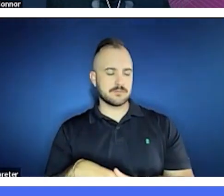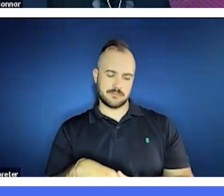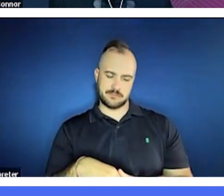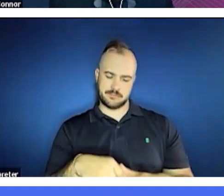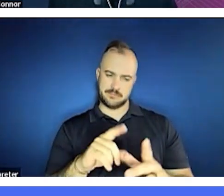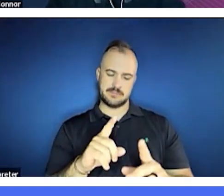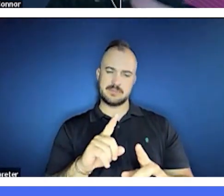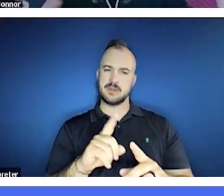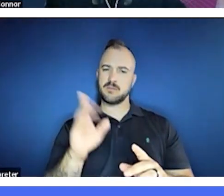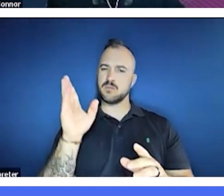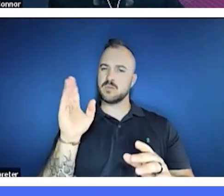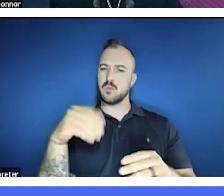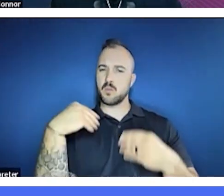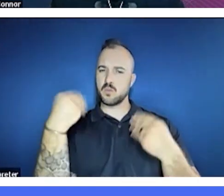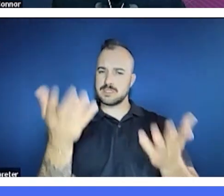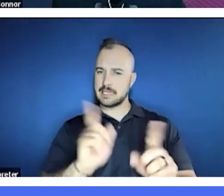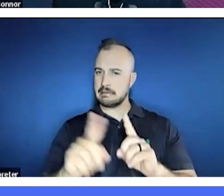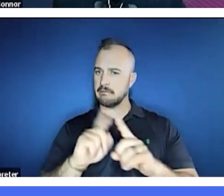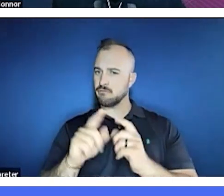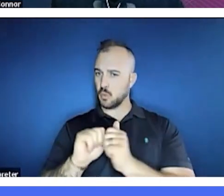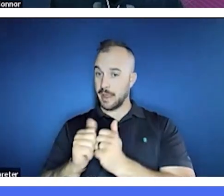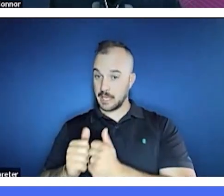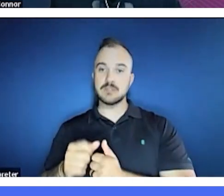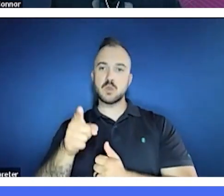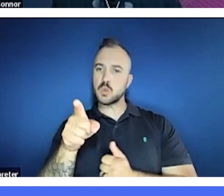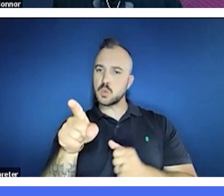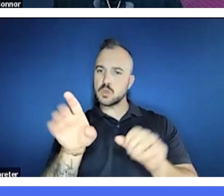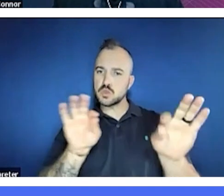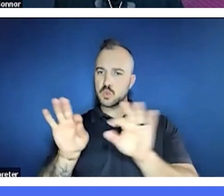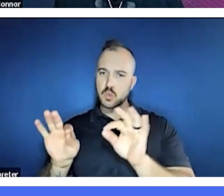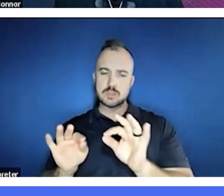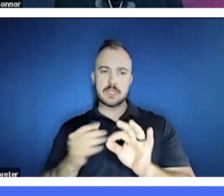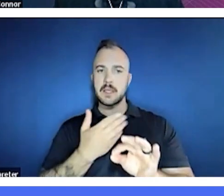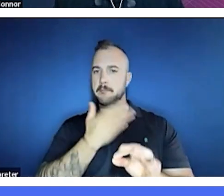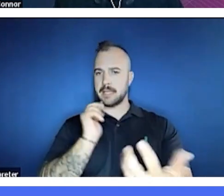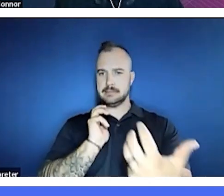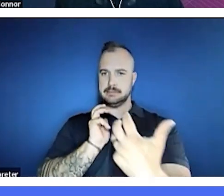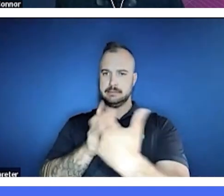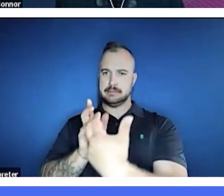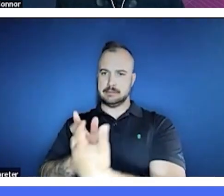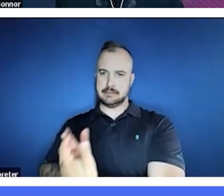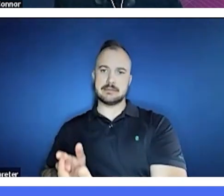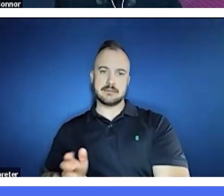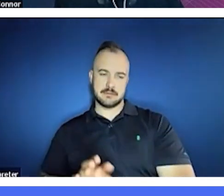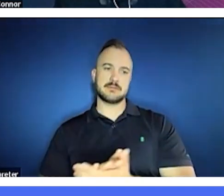of different ways you choose what works best for you. It's one of the reasons that Zoom webinars make things very hard to learn.